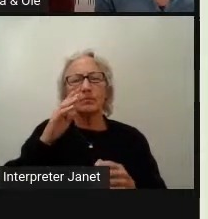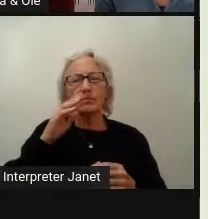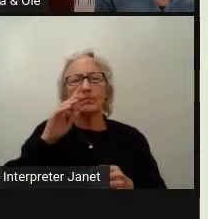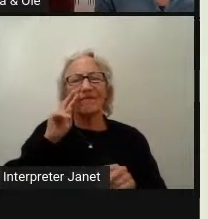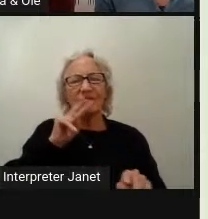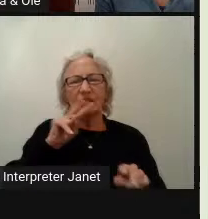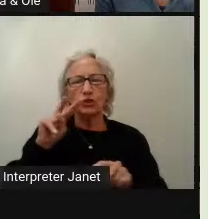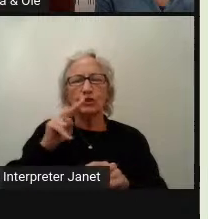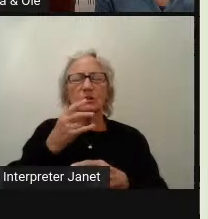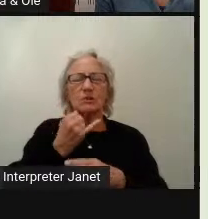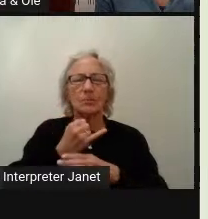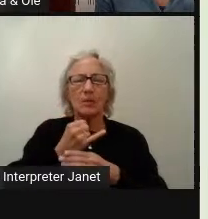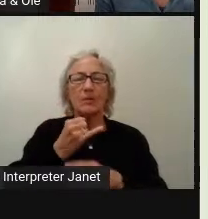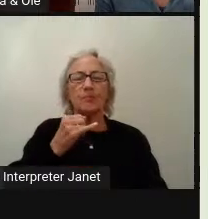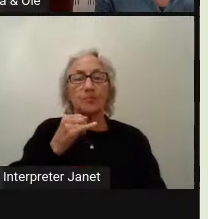When you use